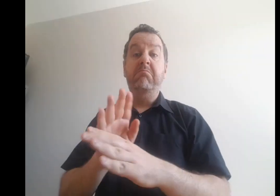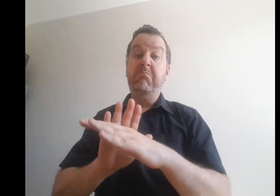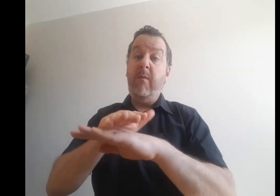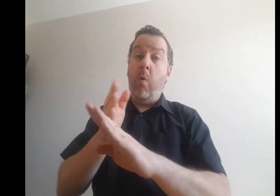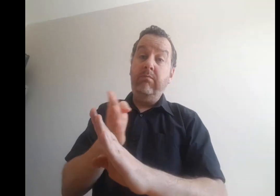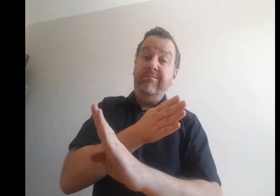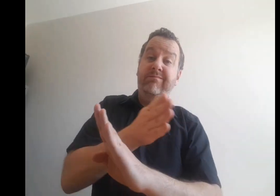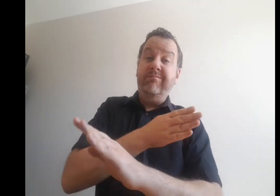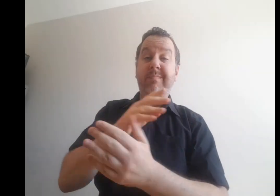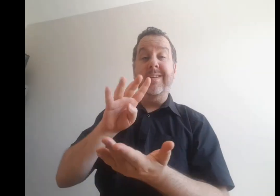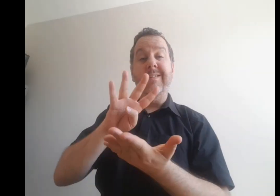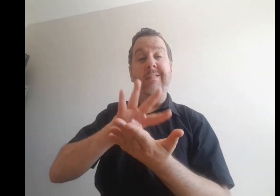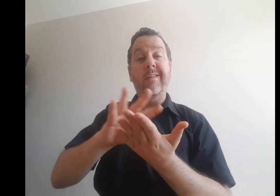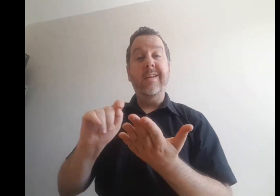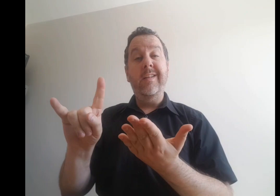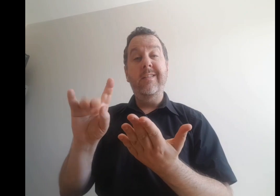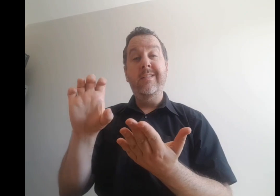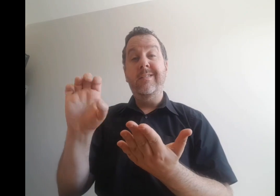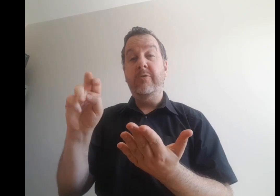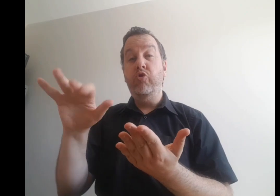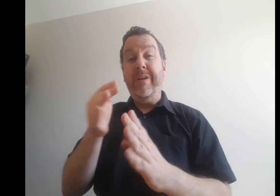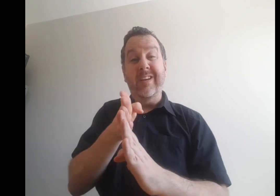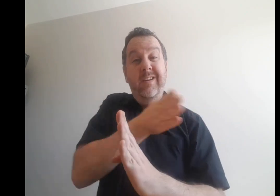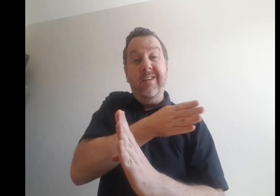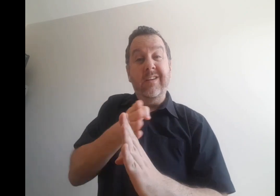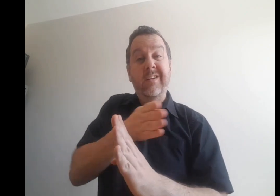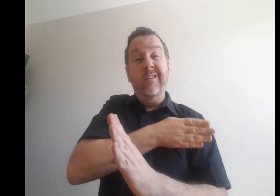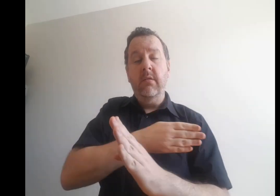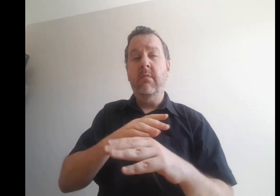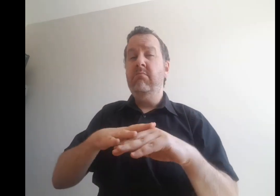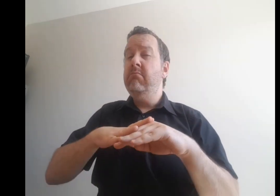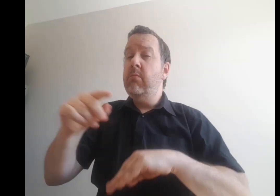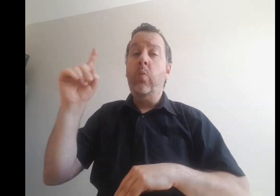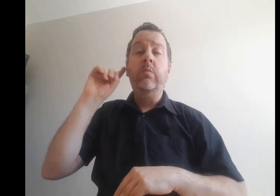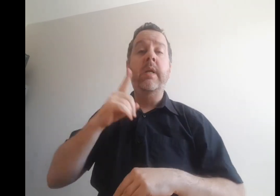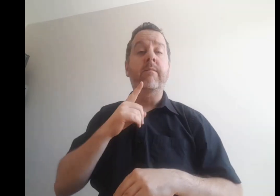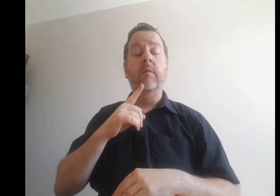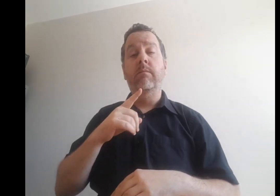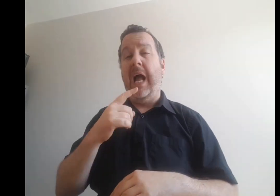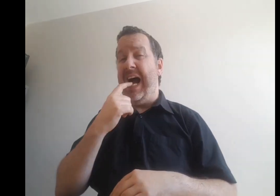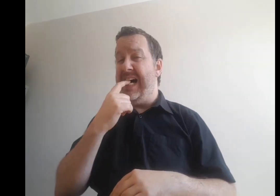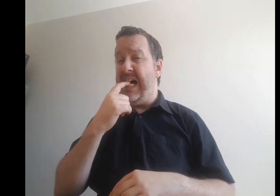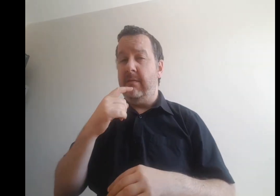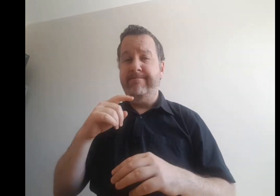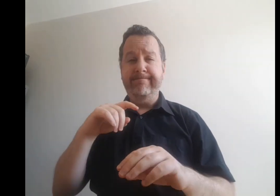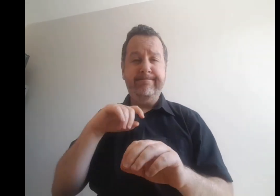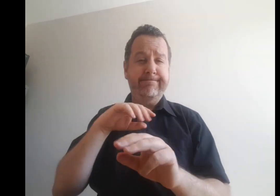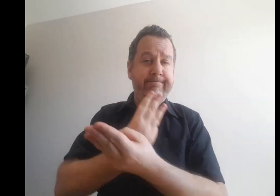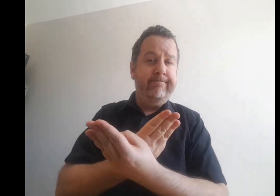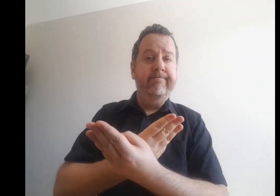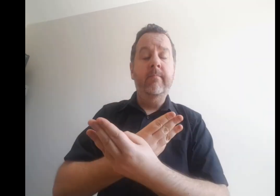For the vast majority of deaf people before the 19th century, you're talking a lot of poverty.